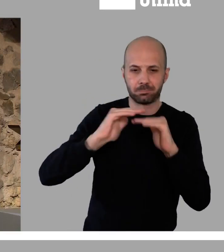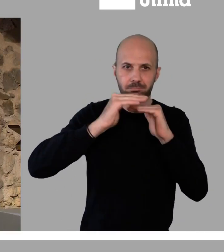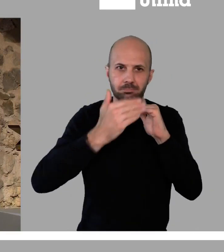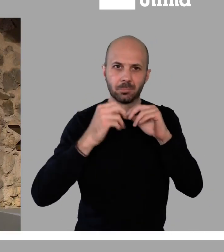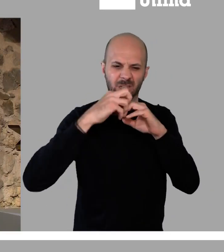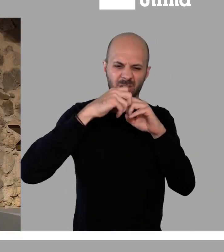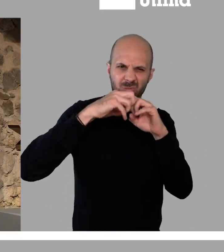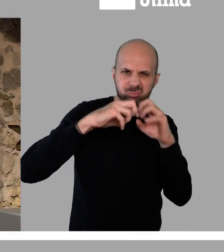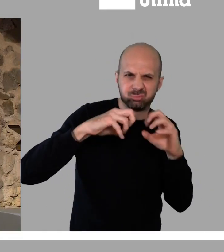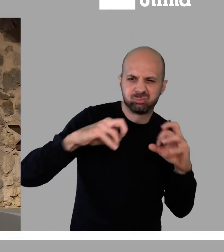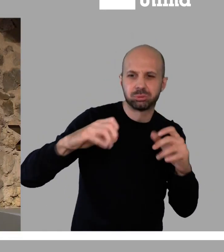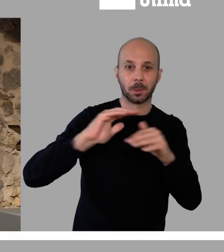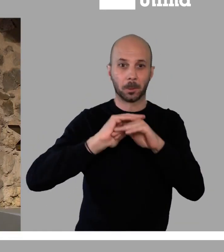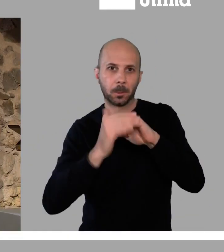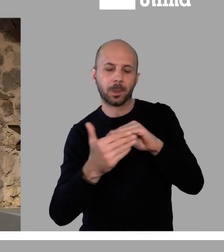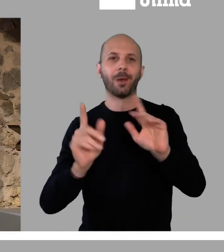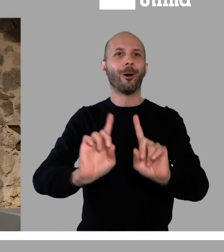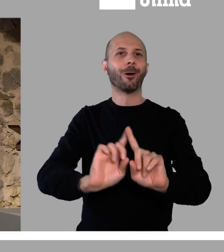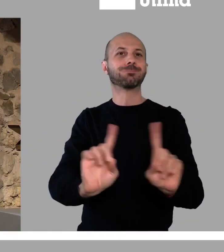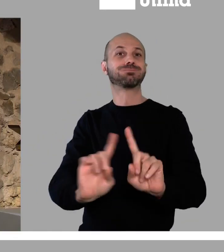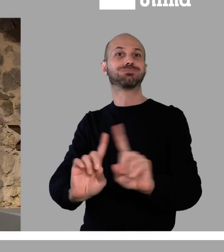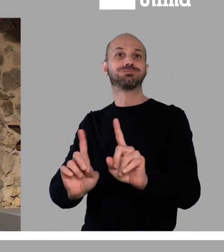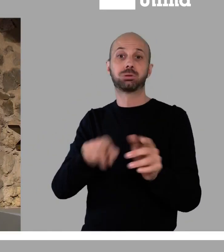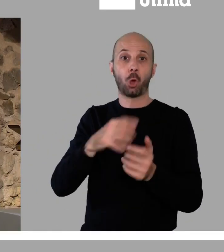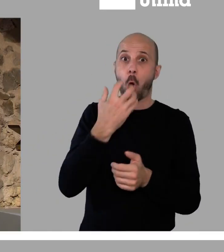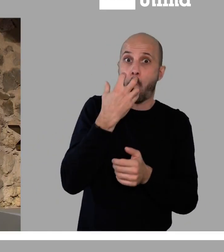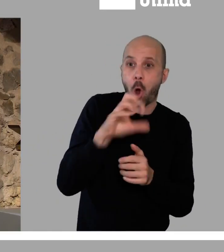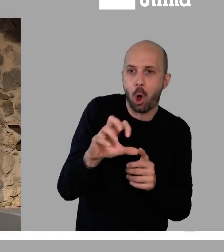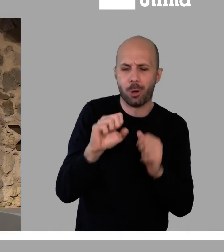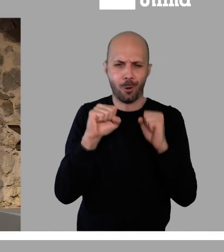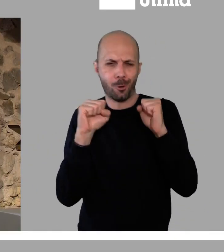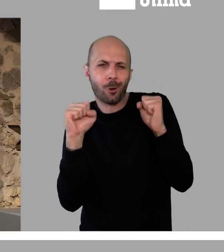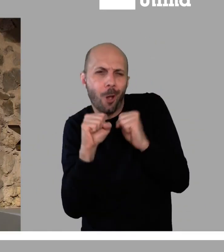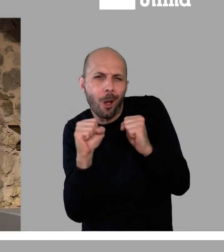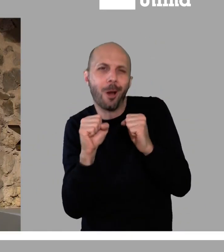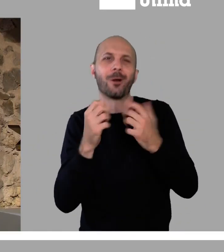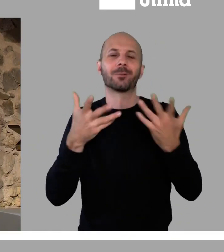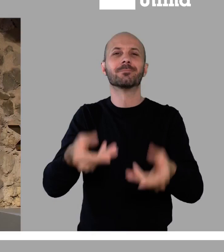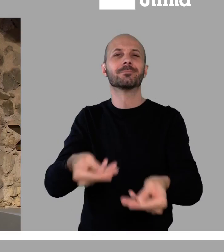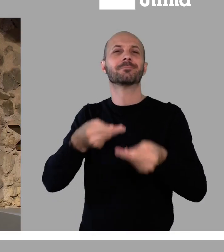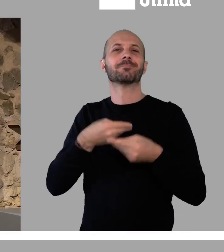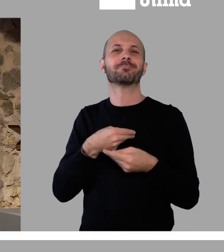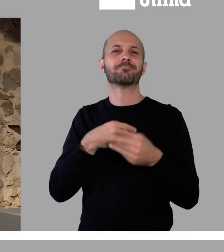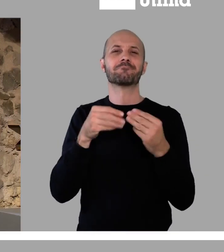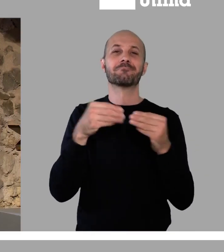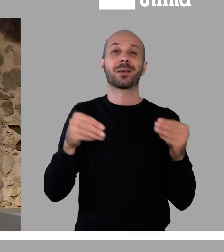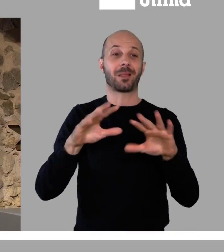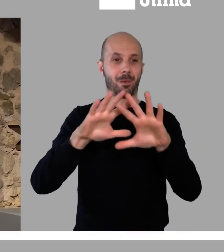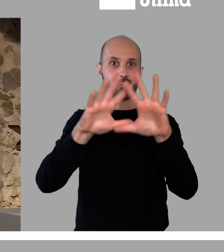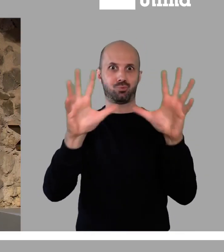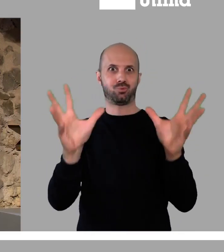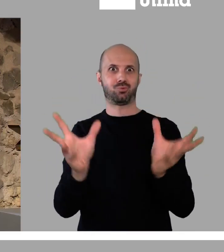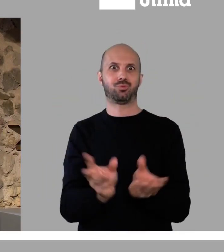that the work can only tell to a tactile reading. For this reason, if possible,